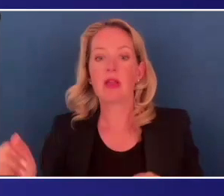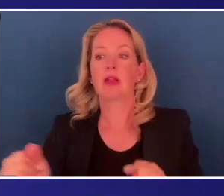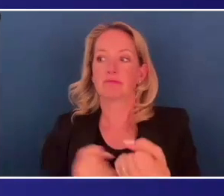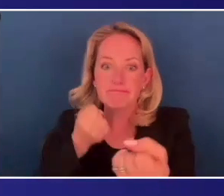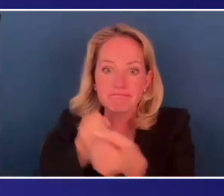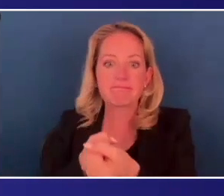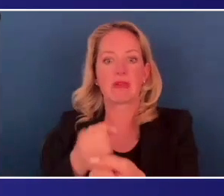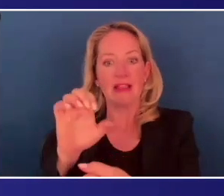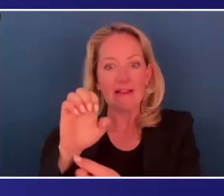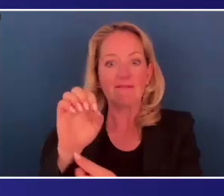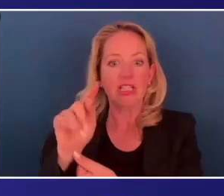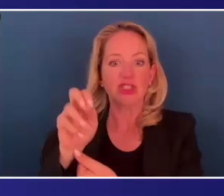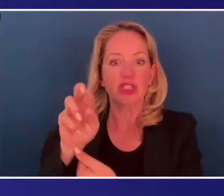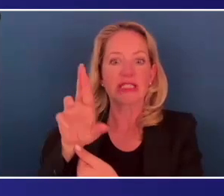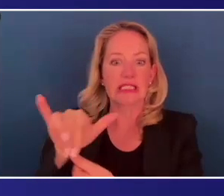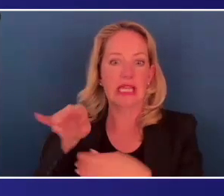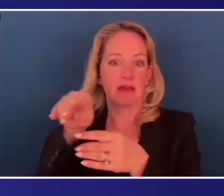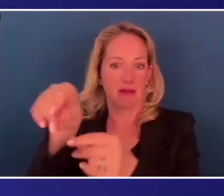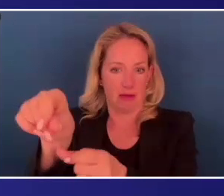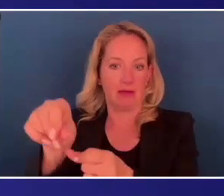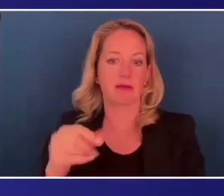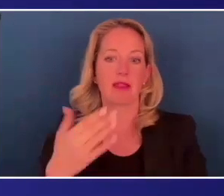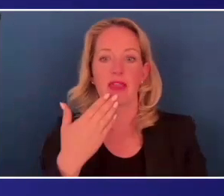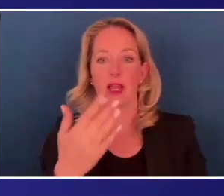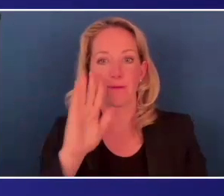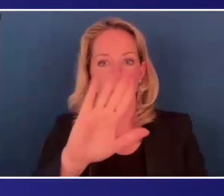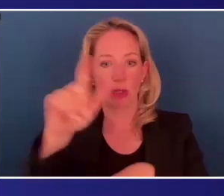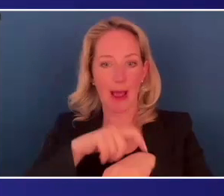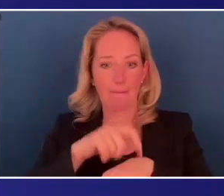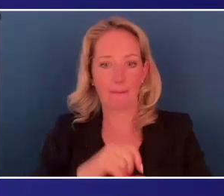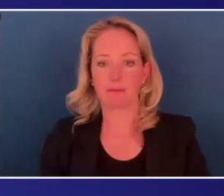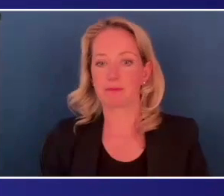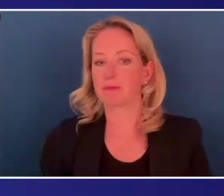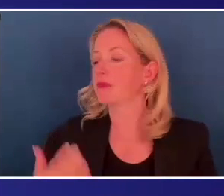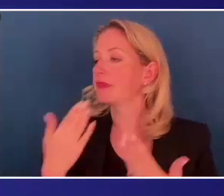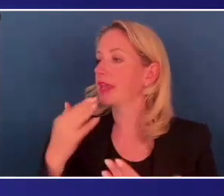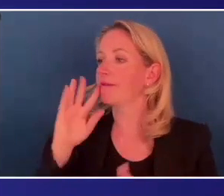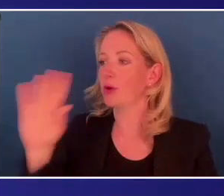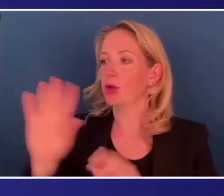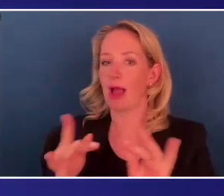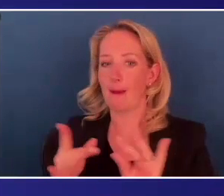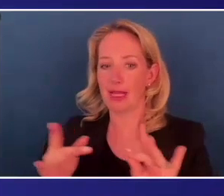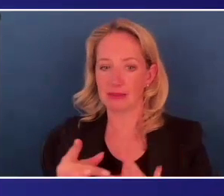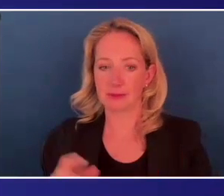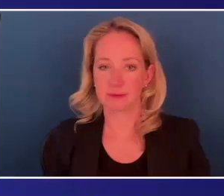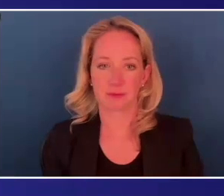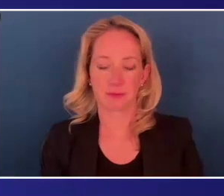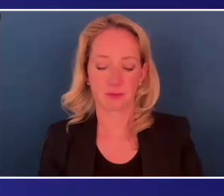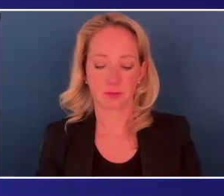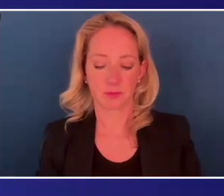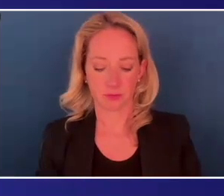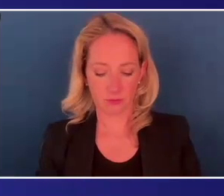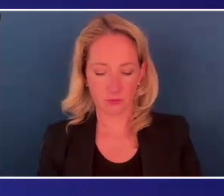Thank you for your time. Thank you for your comments.